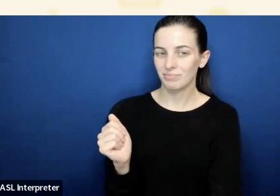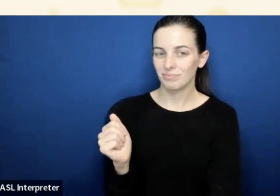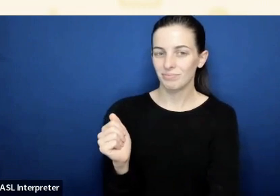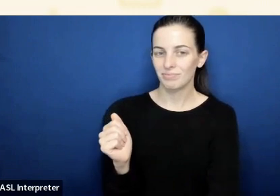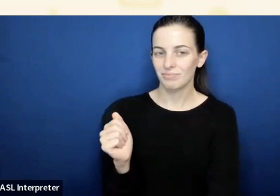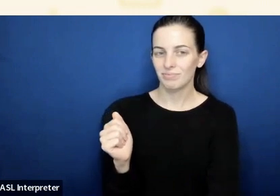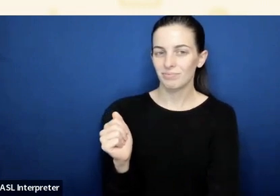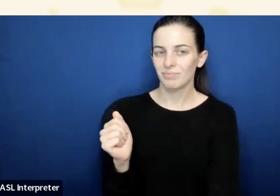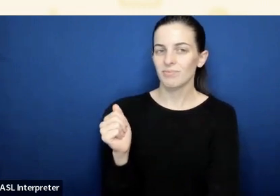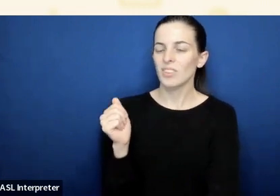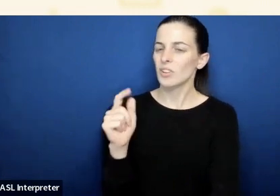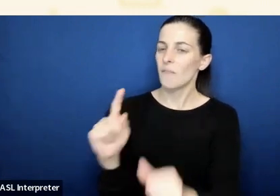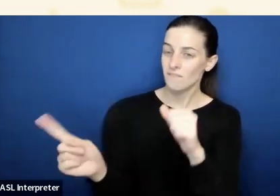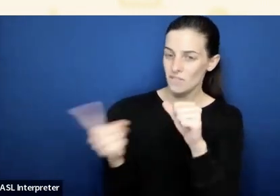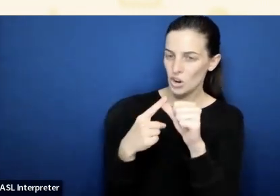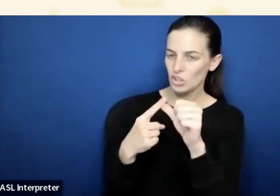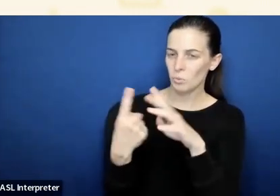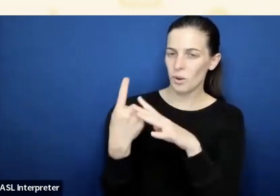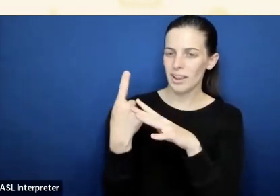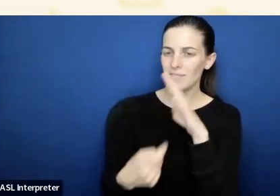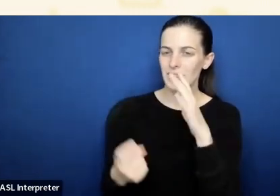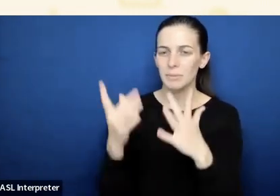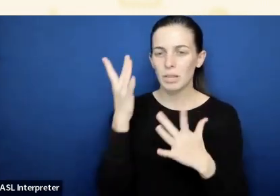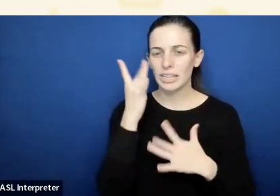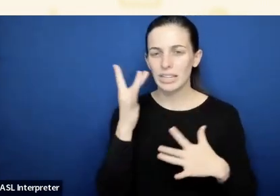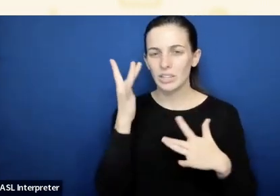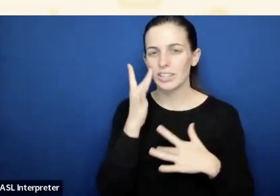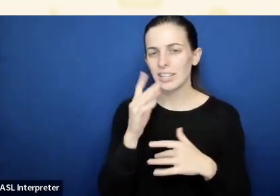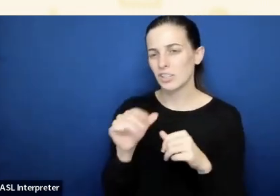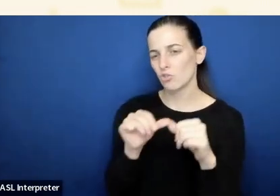What are invisible illness and chronic disabilities?